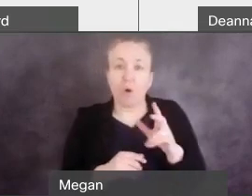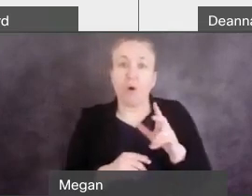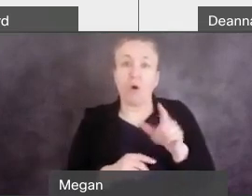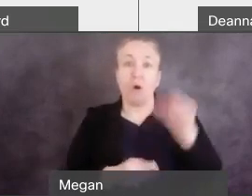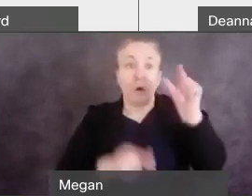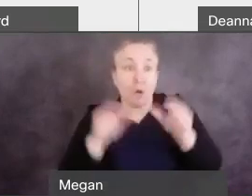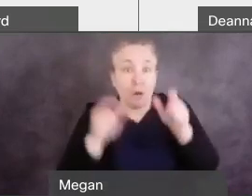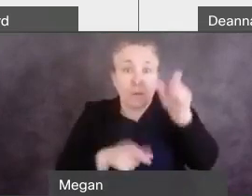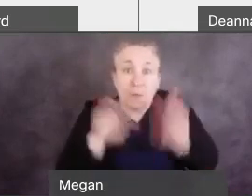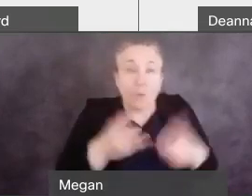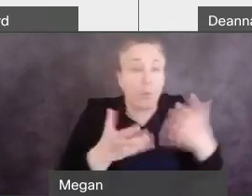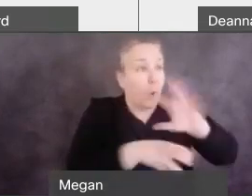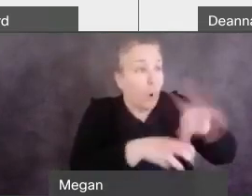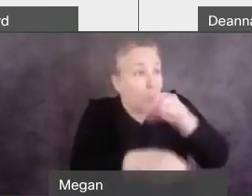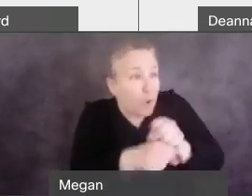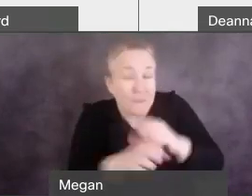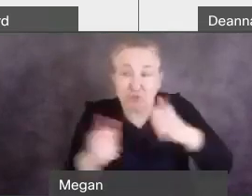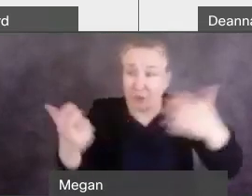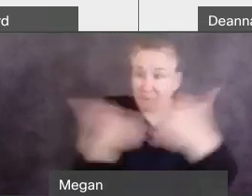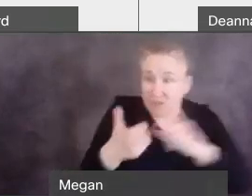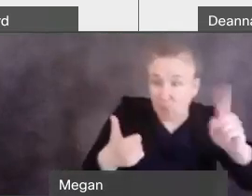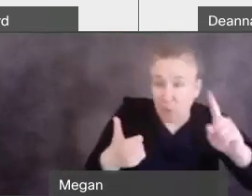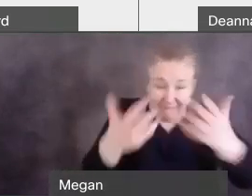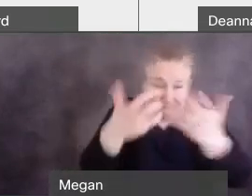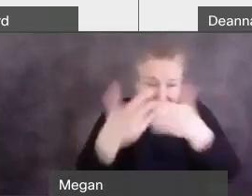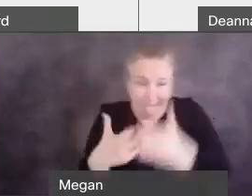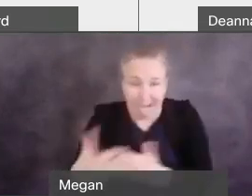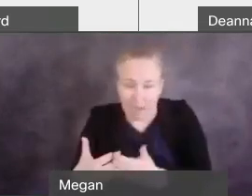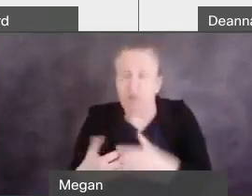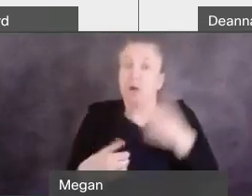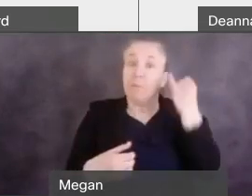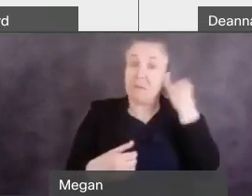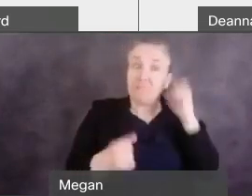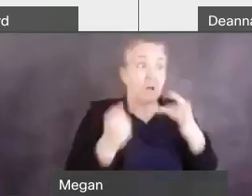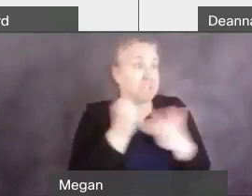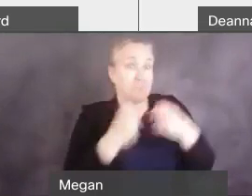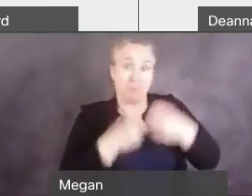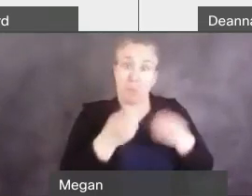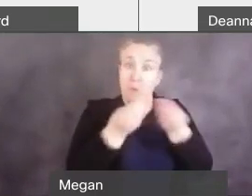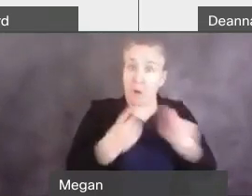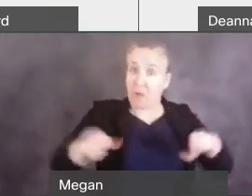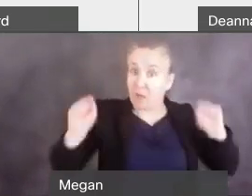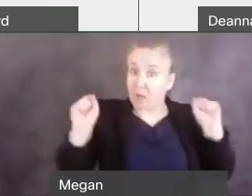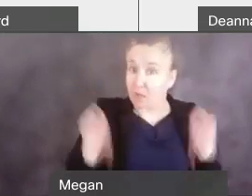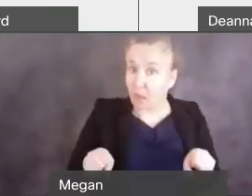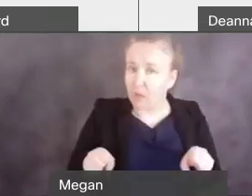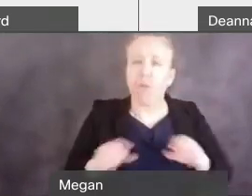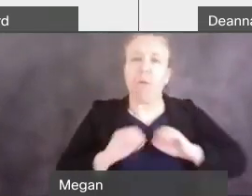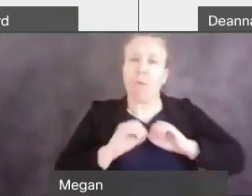appointment but if that technological problem can be solved, then obviously it would make it so much